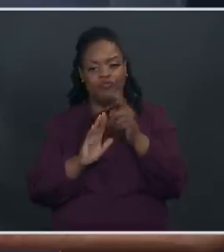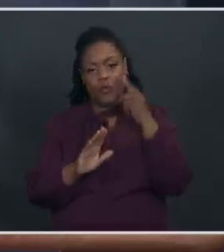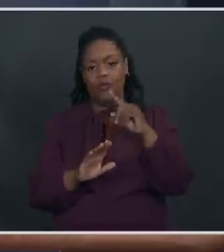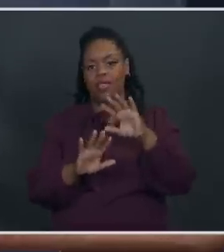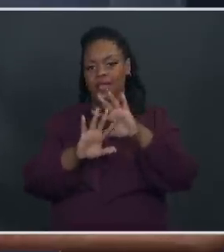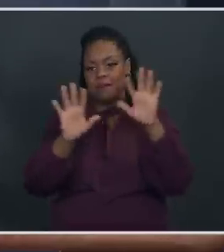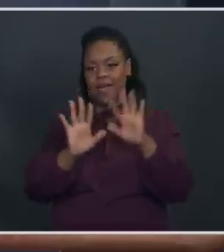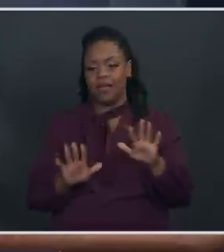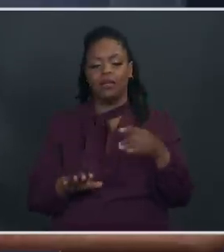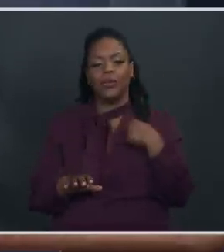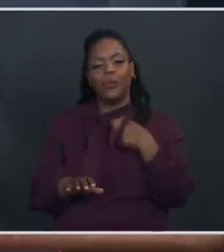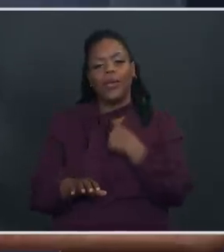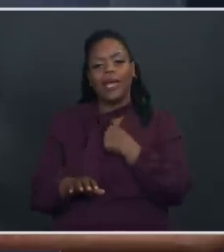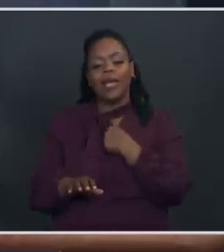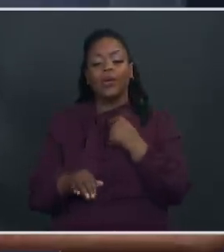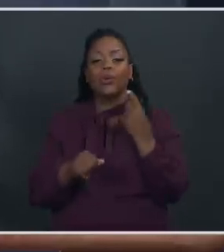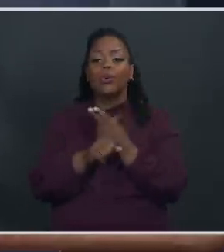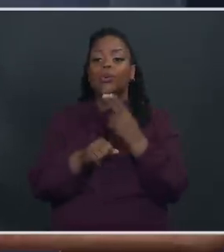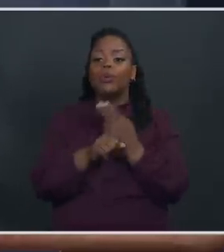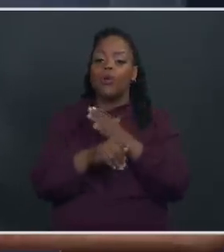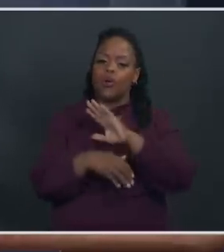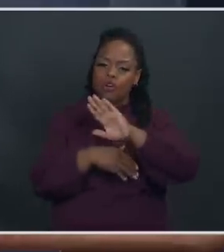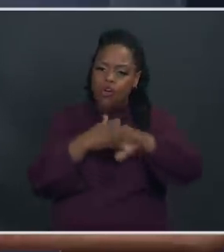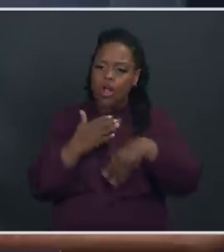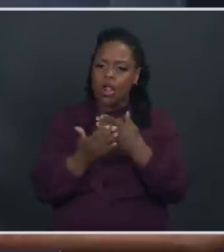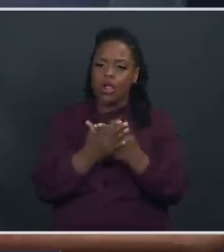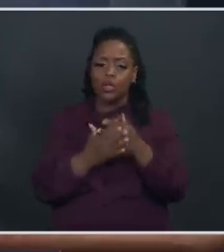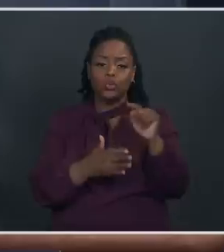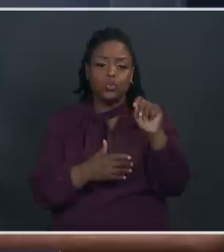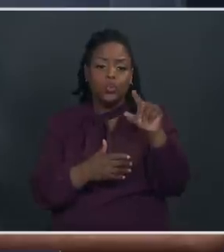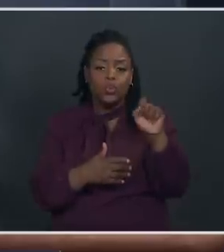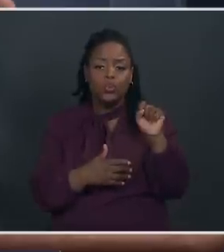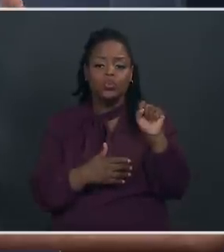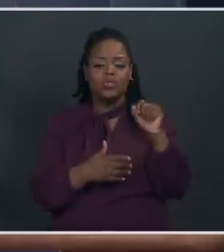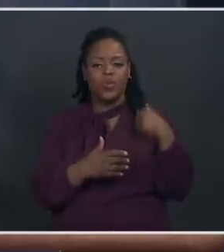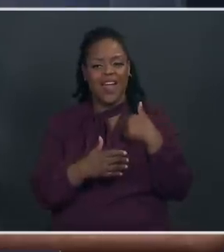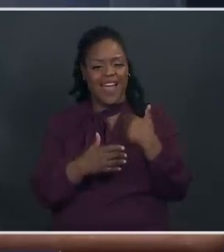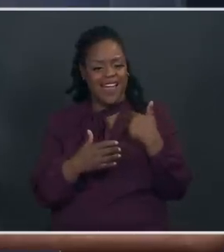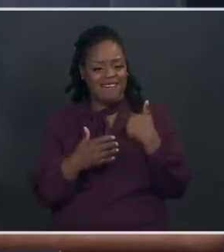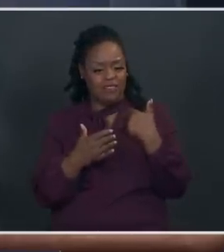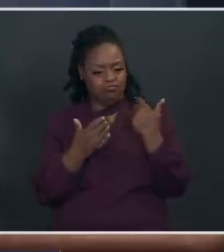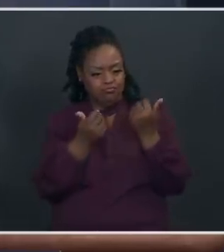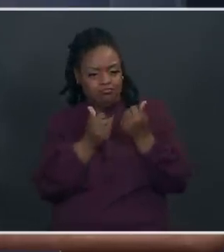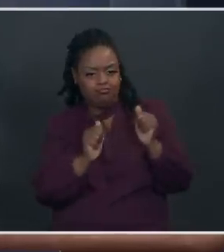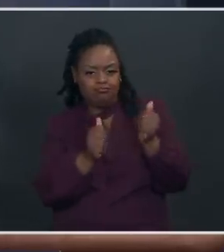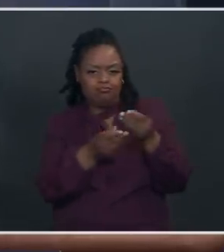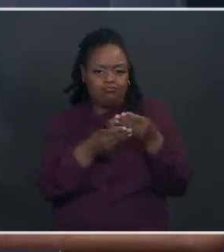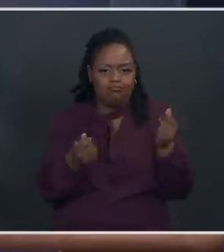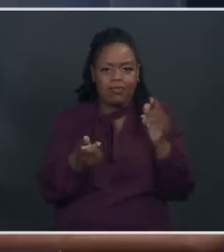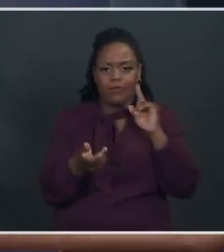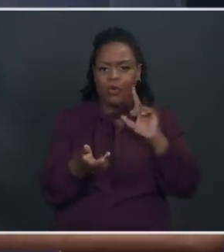to solve the climate crisis, because we're going to take a whole-of-government approach.